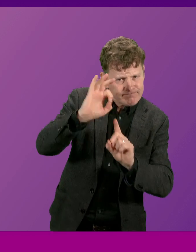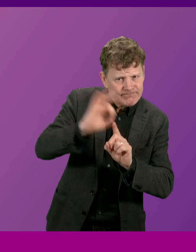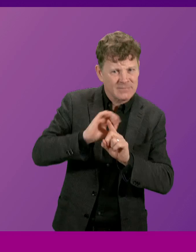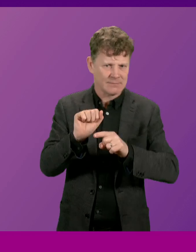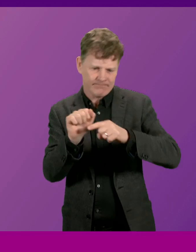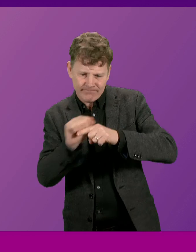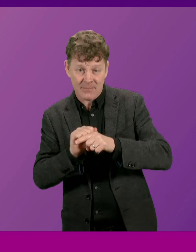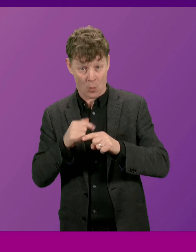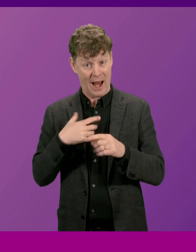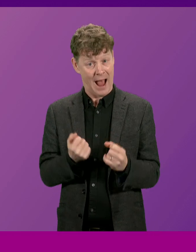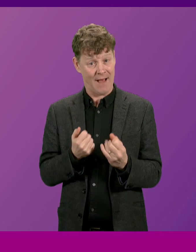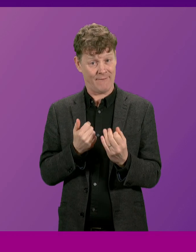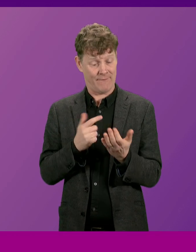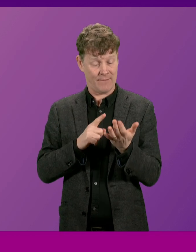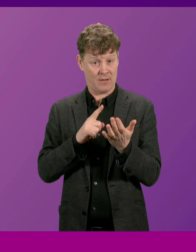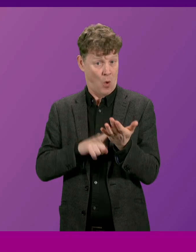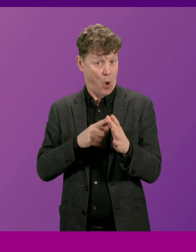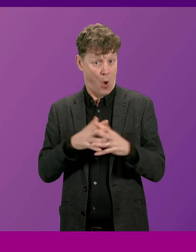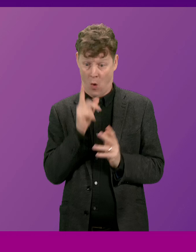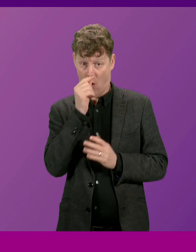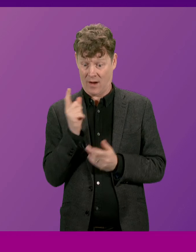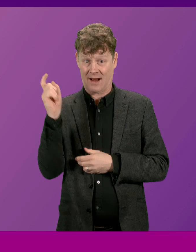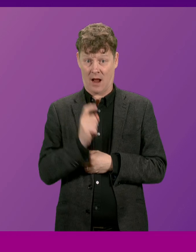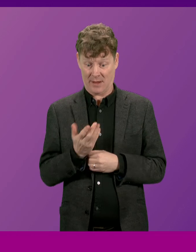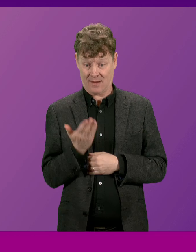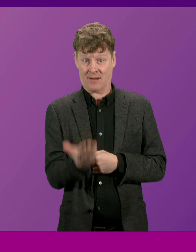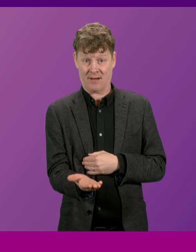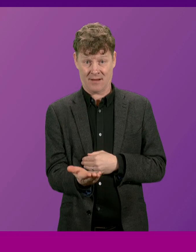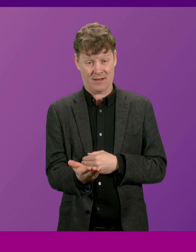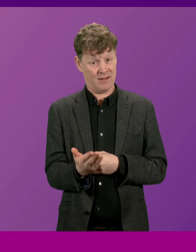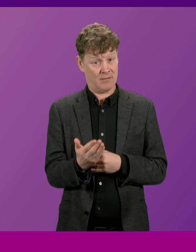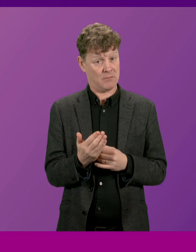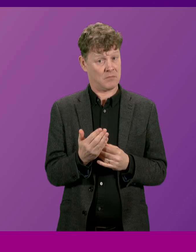before Parliament to do exactly that, which, in our former lives, Mr Findlay and I scrutinised